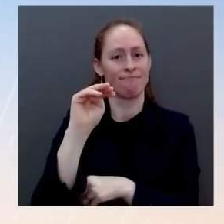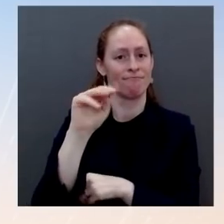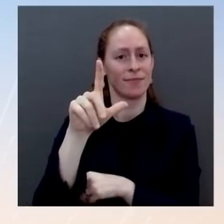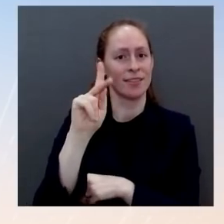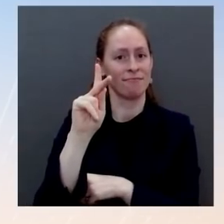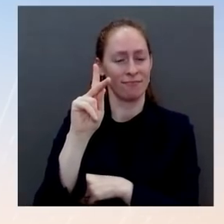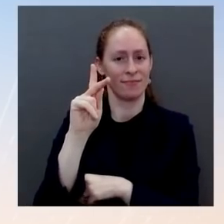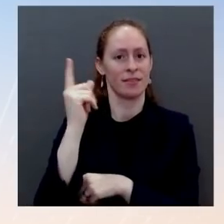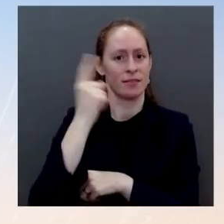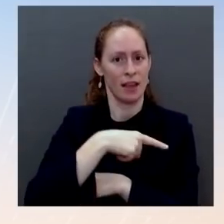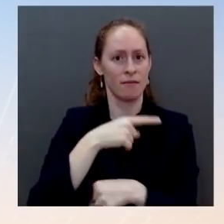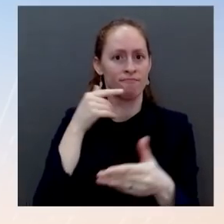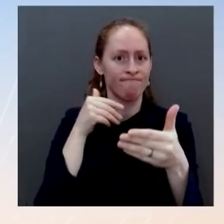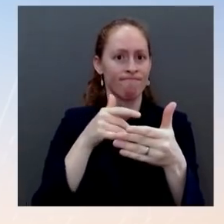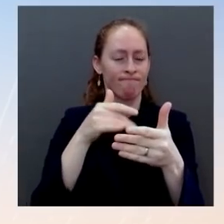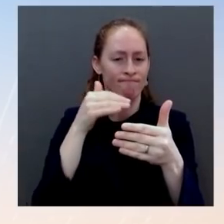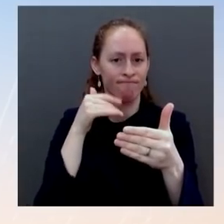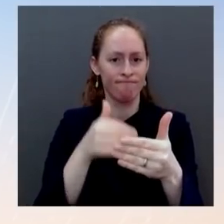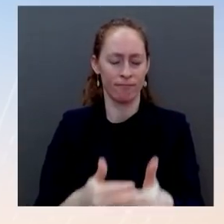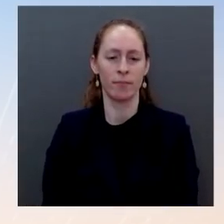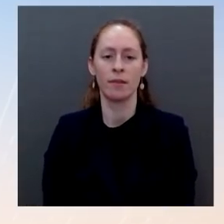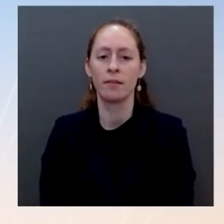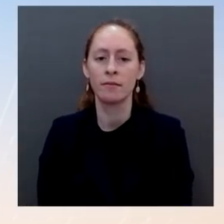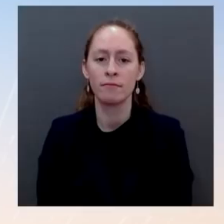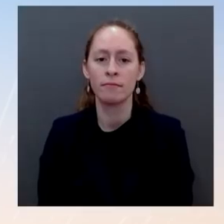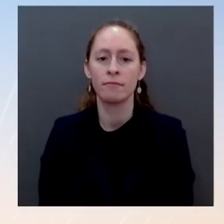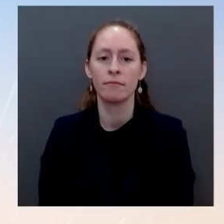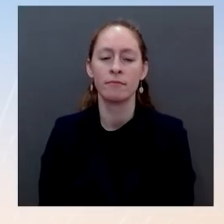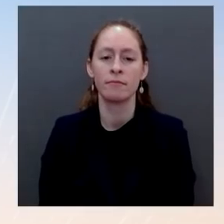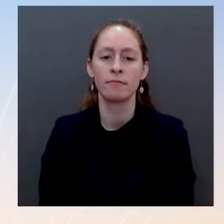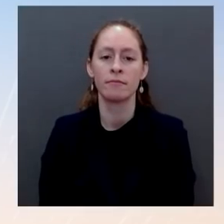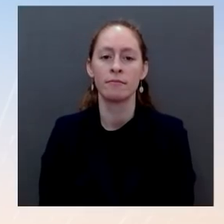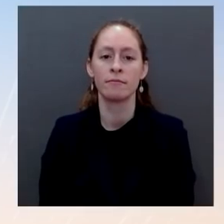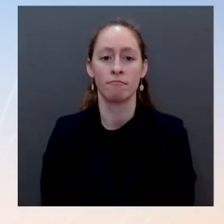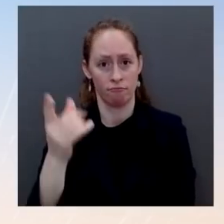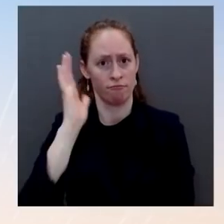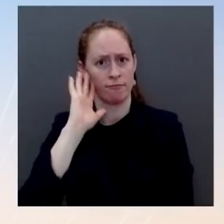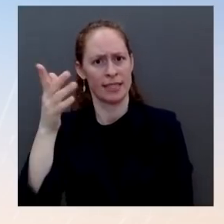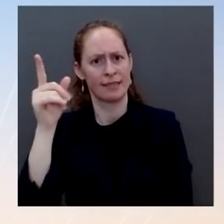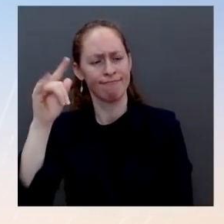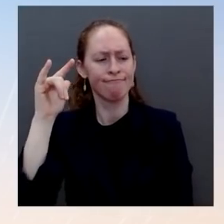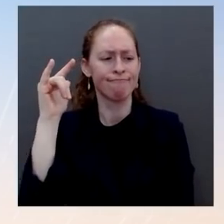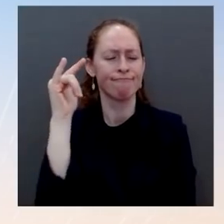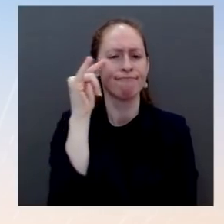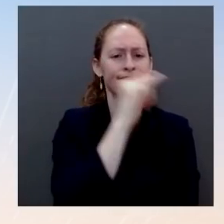where corrupt acts on the constitutional right to vote and the integrity of elections have taken place based on the Big Lie.